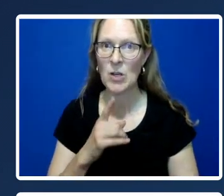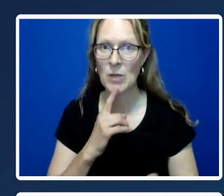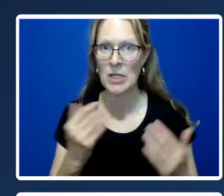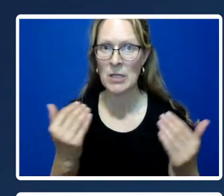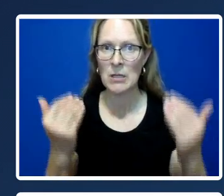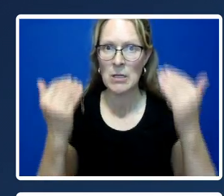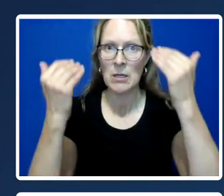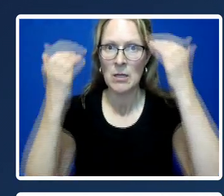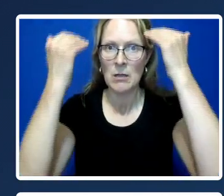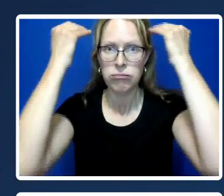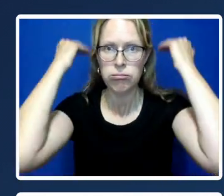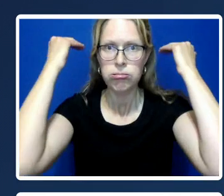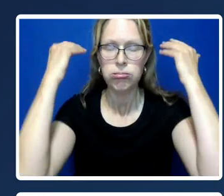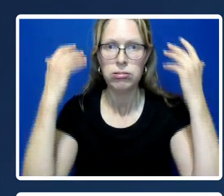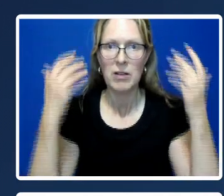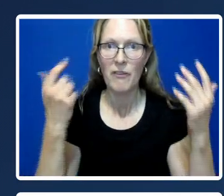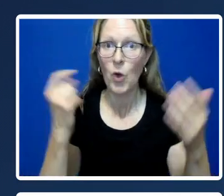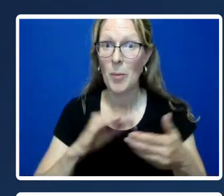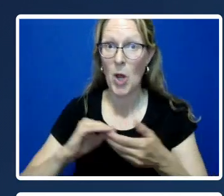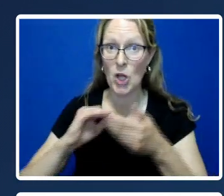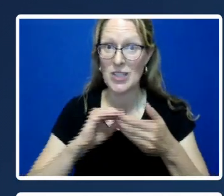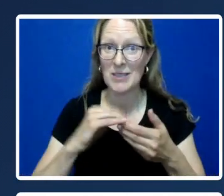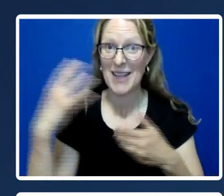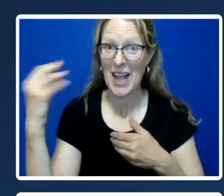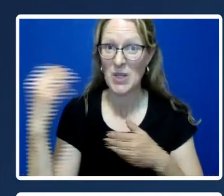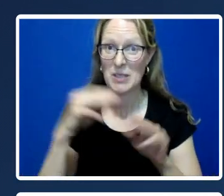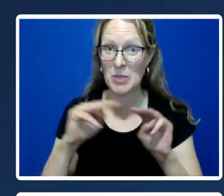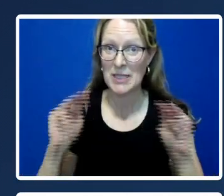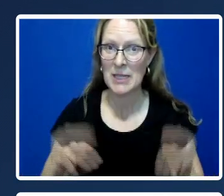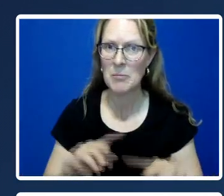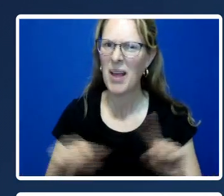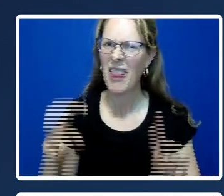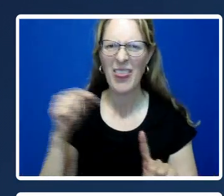but these partners made it really easy. And so, it was truly wonderful. So,